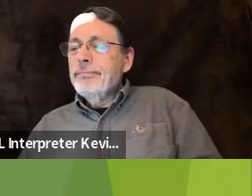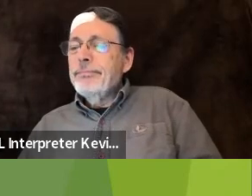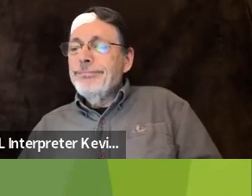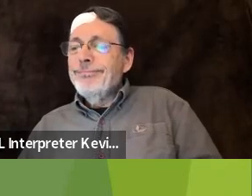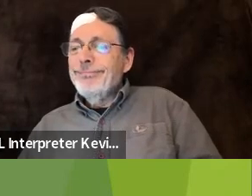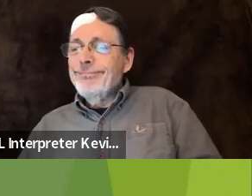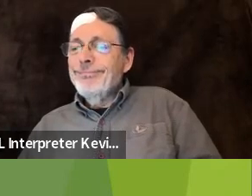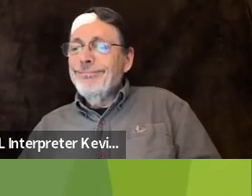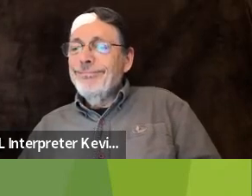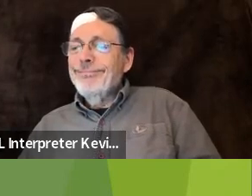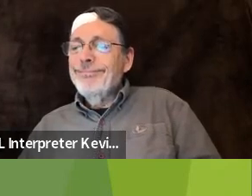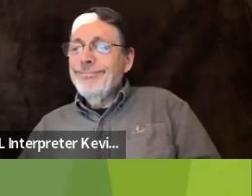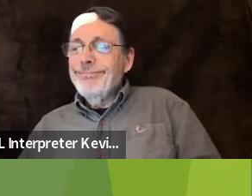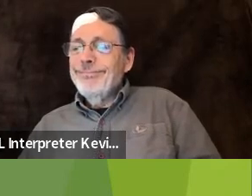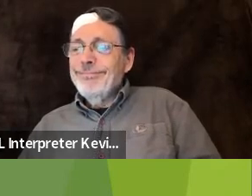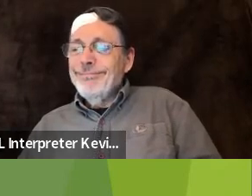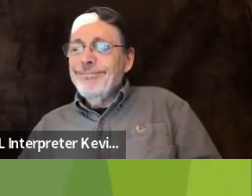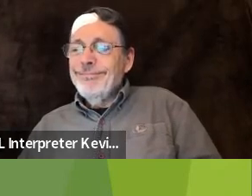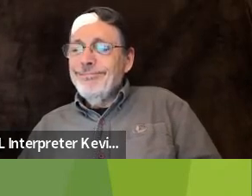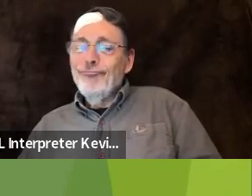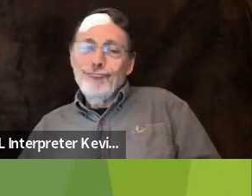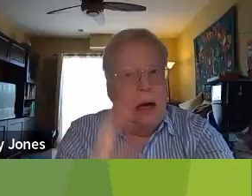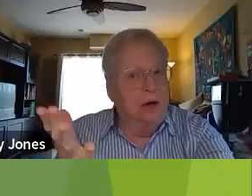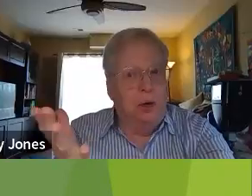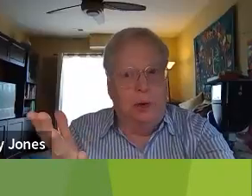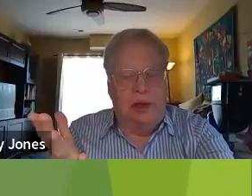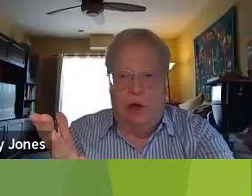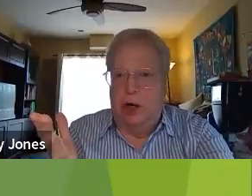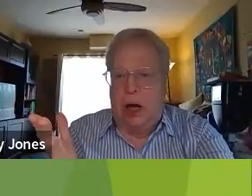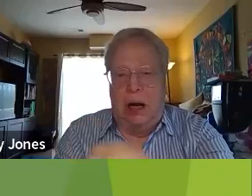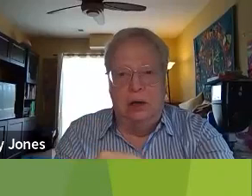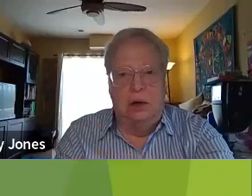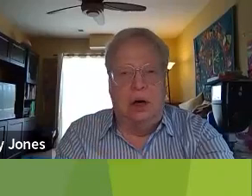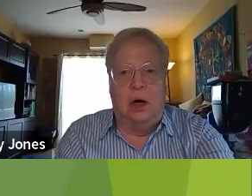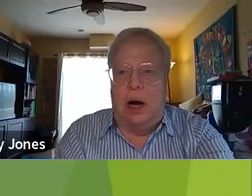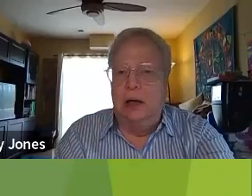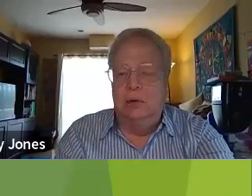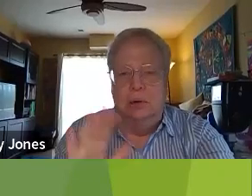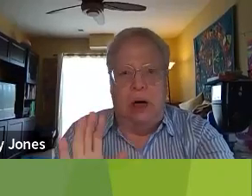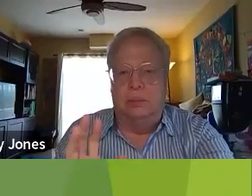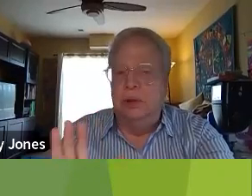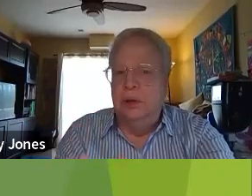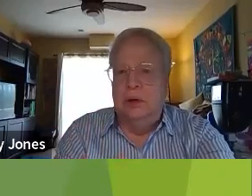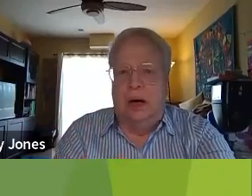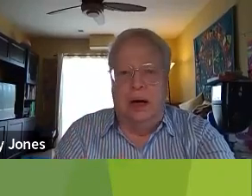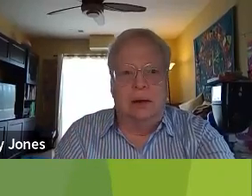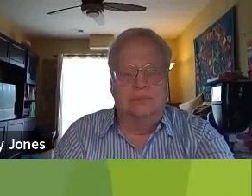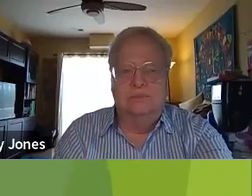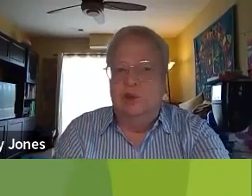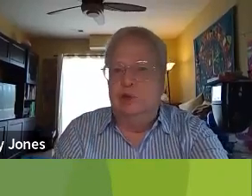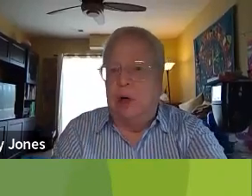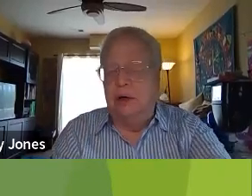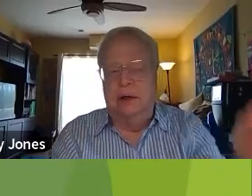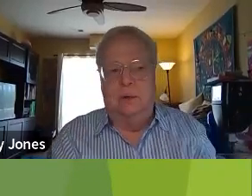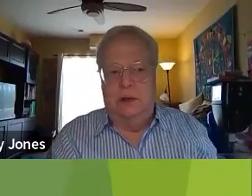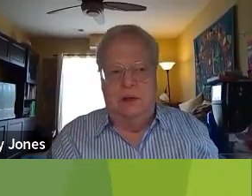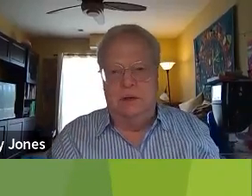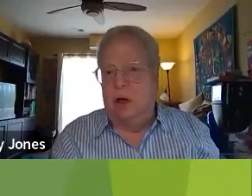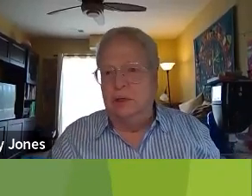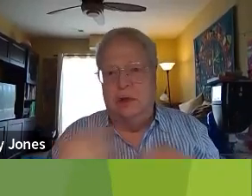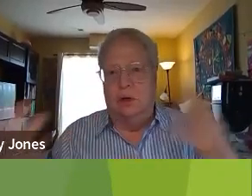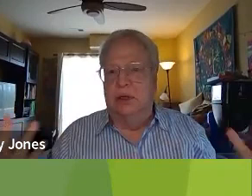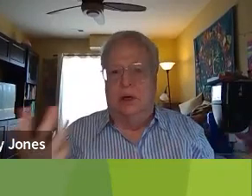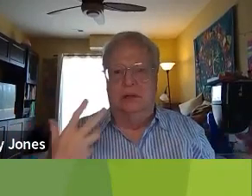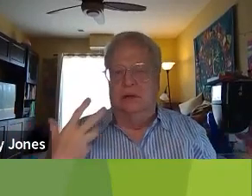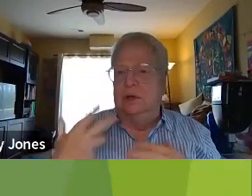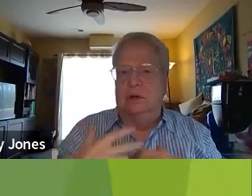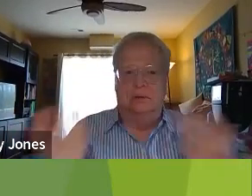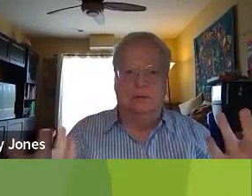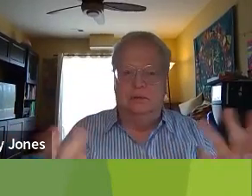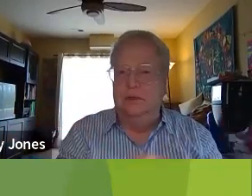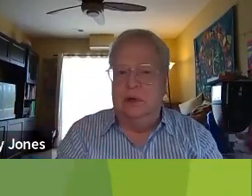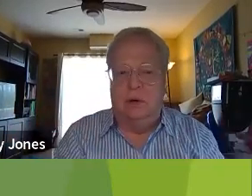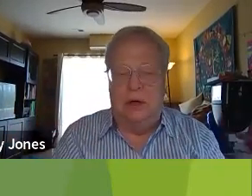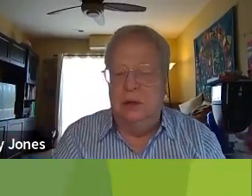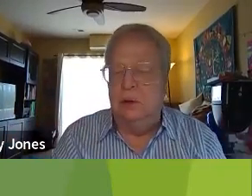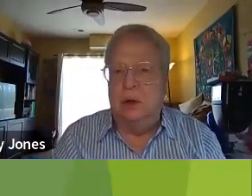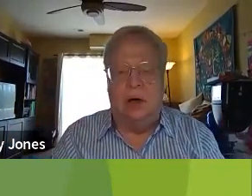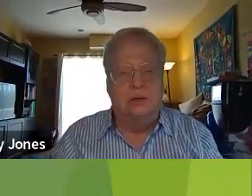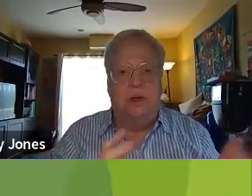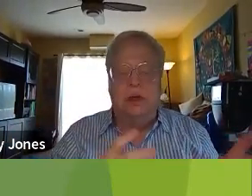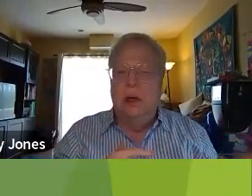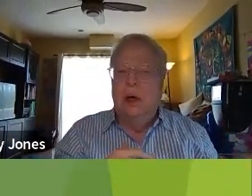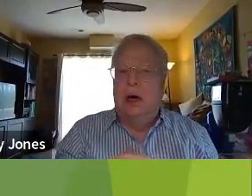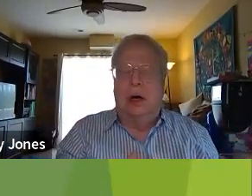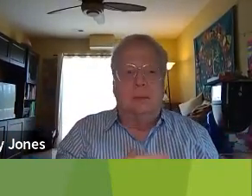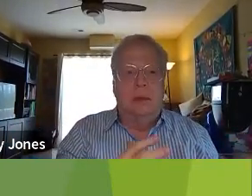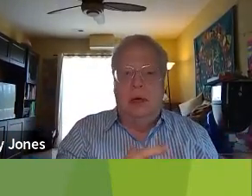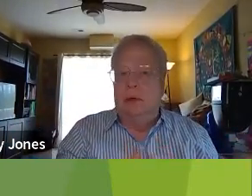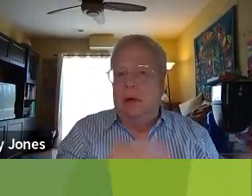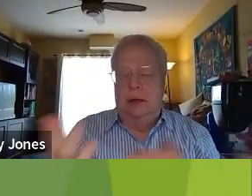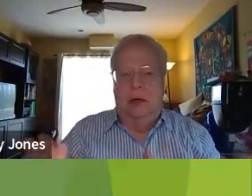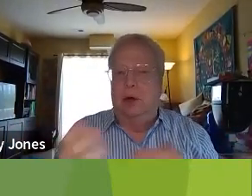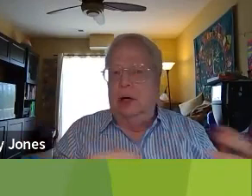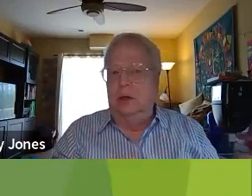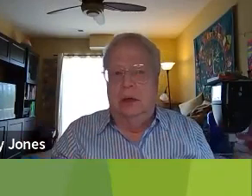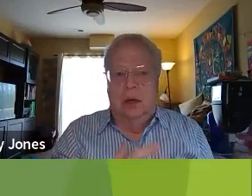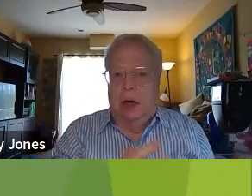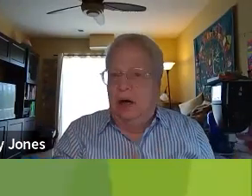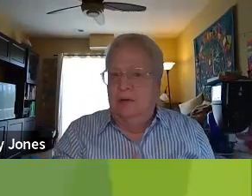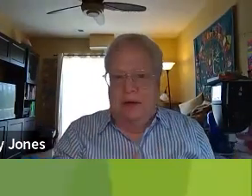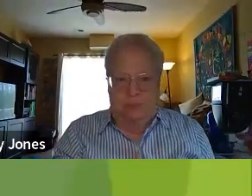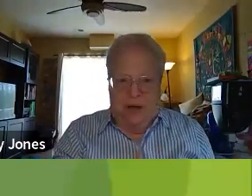I agree with Aaron I grew up struggling because of my hearing loss, and like Aaron,